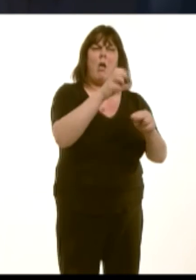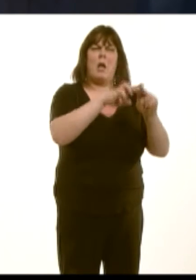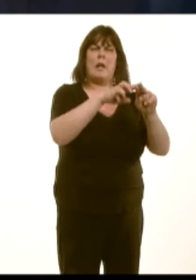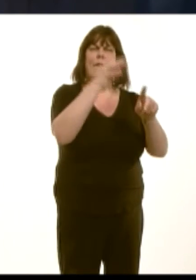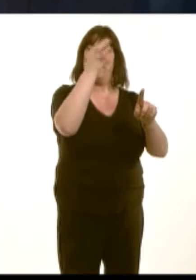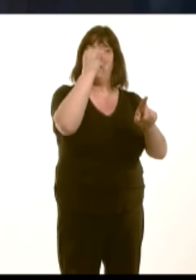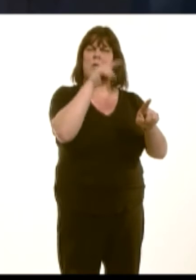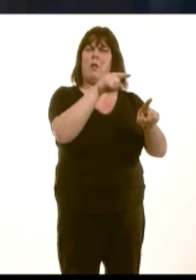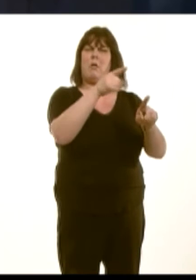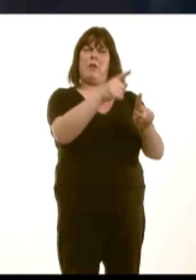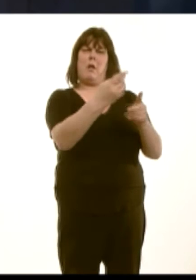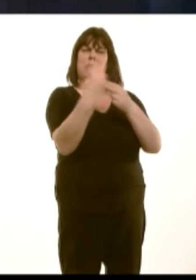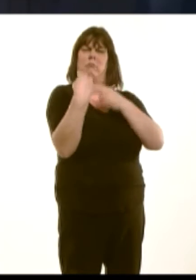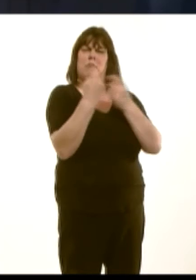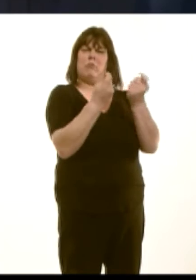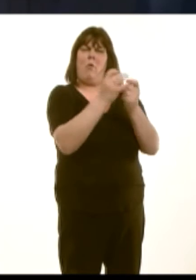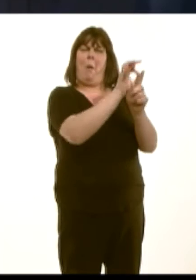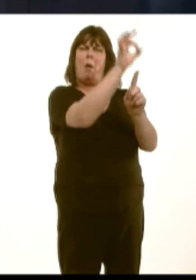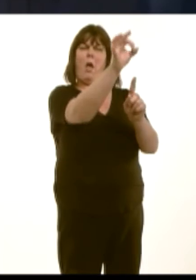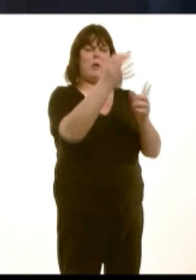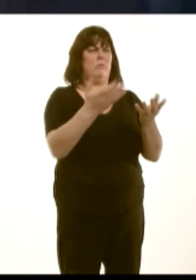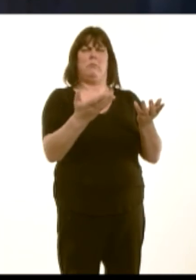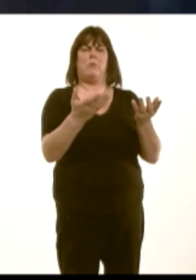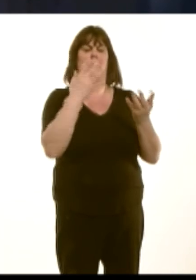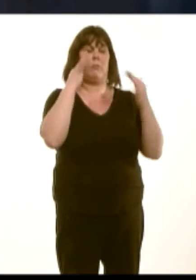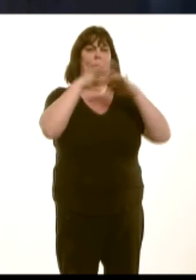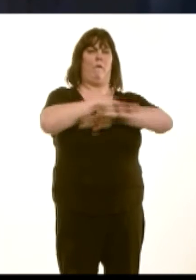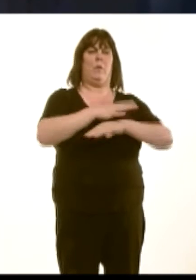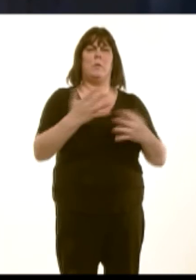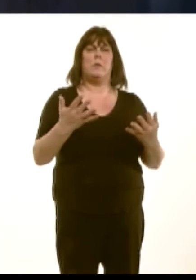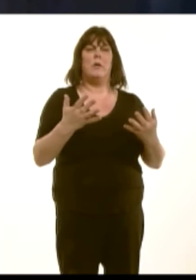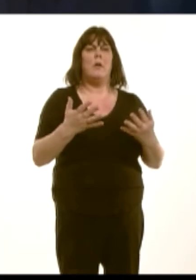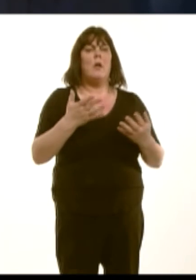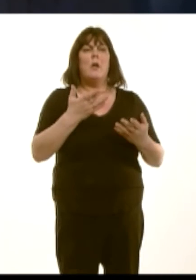Can I ask who has been involved in these discussions, and if it is to be Cardiff council now leading